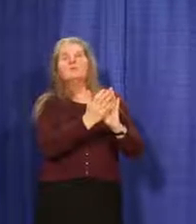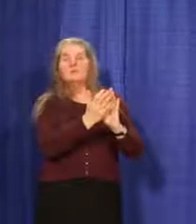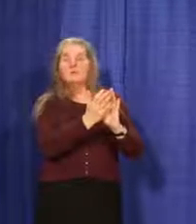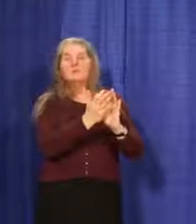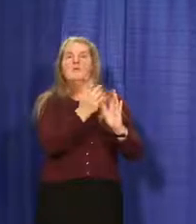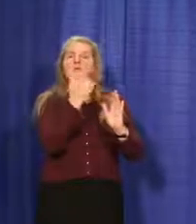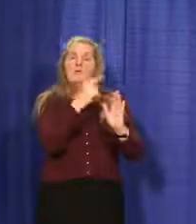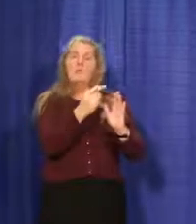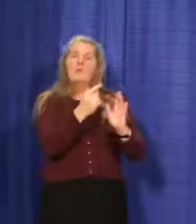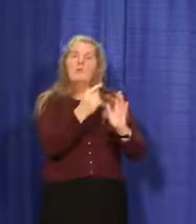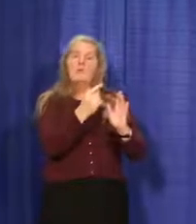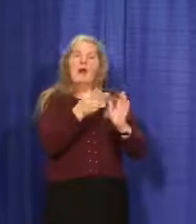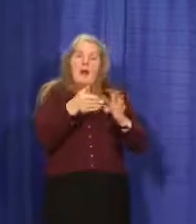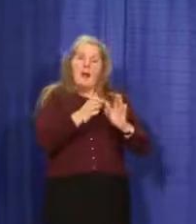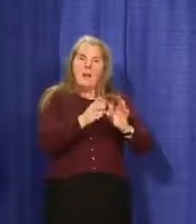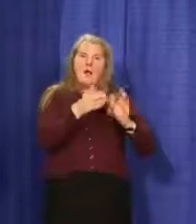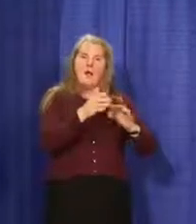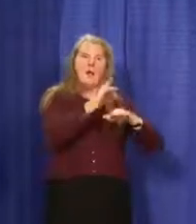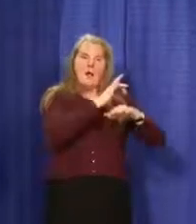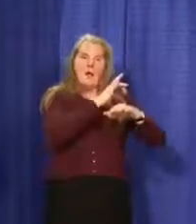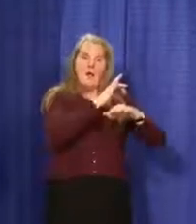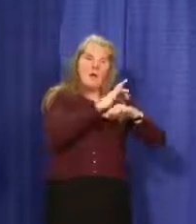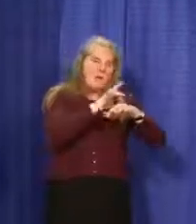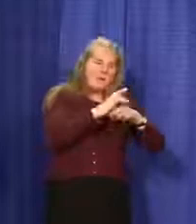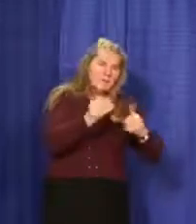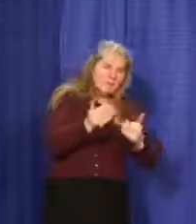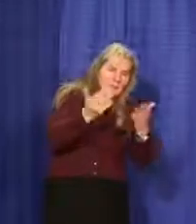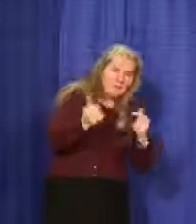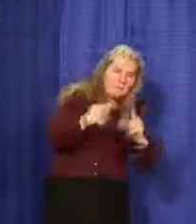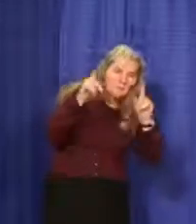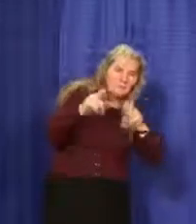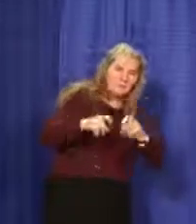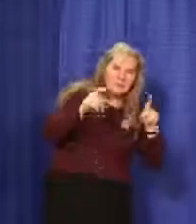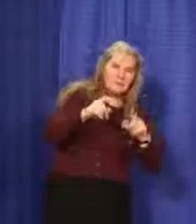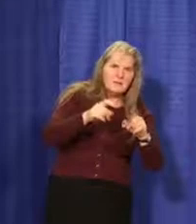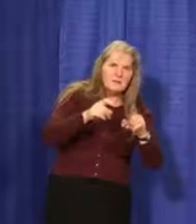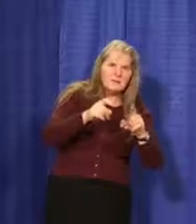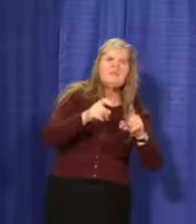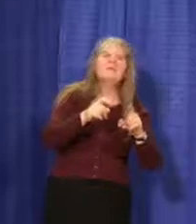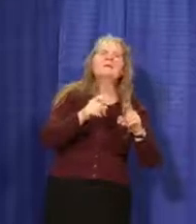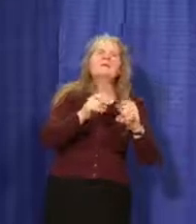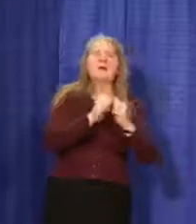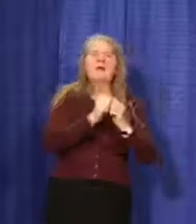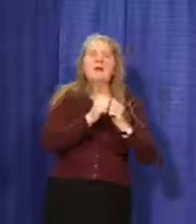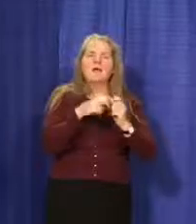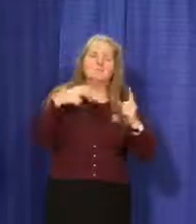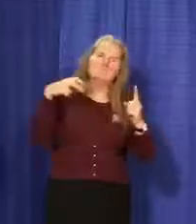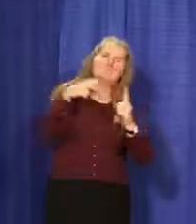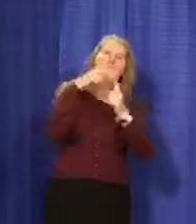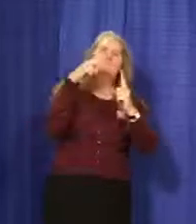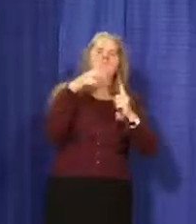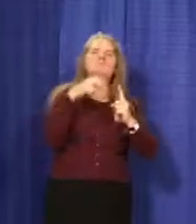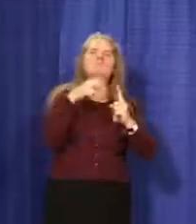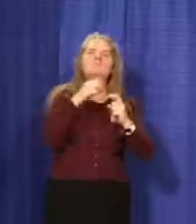for testing is really one of the key ways that we stay ahead of